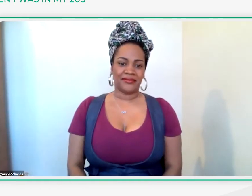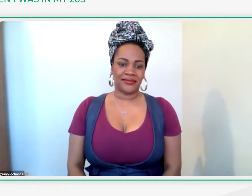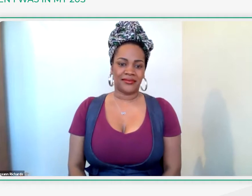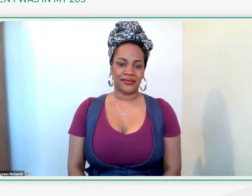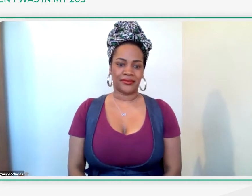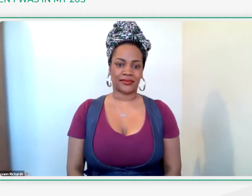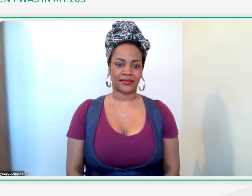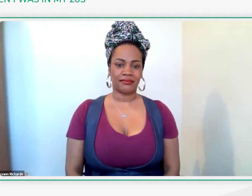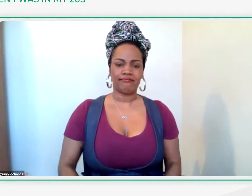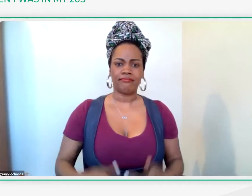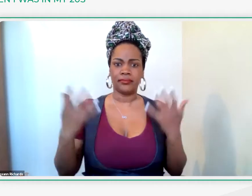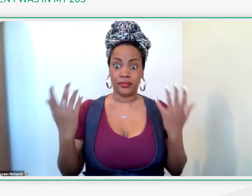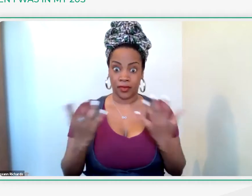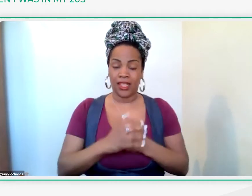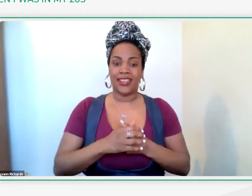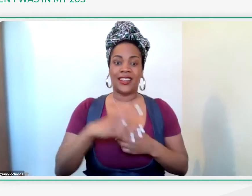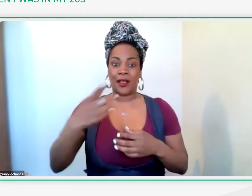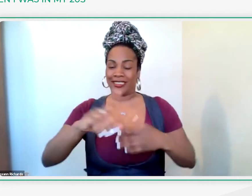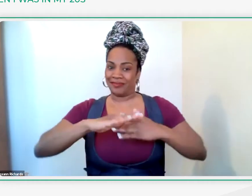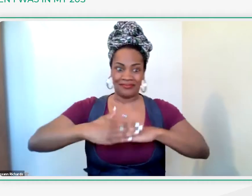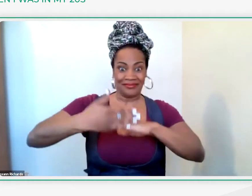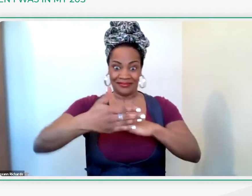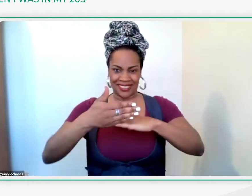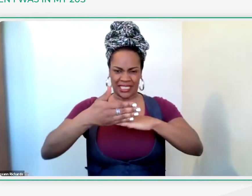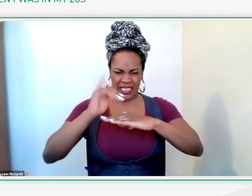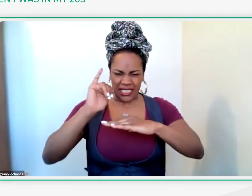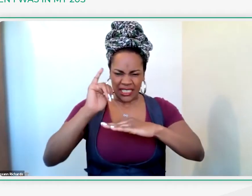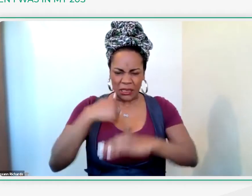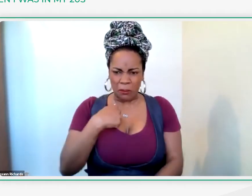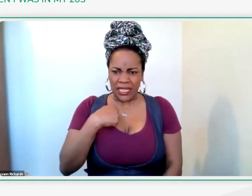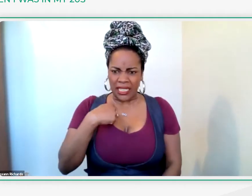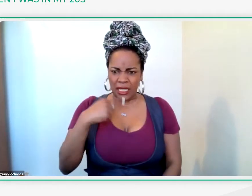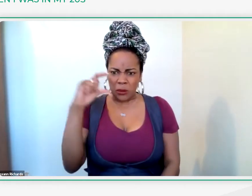our tech team will help. Next slide.